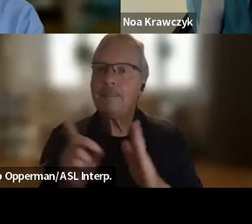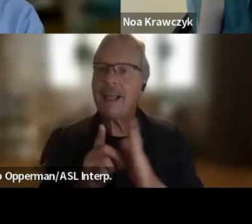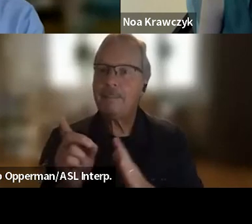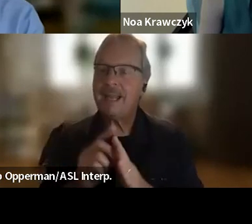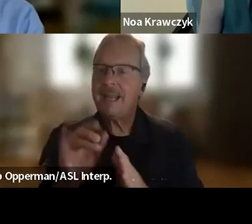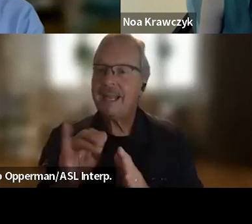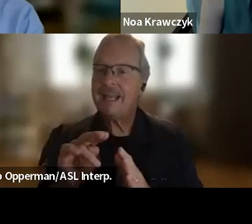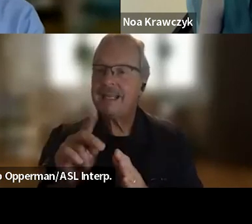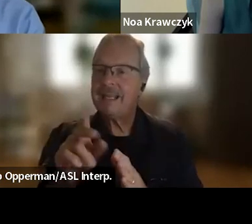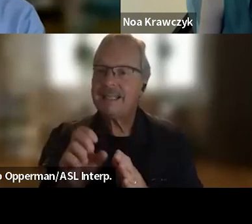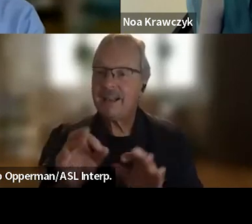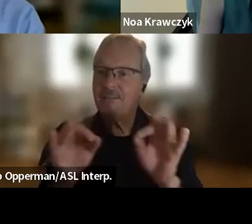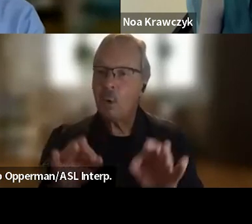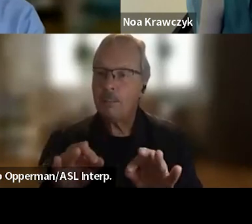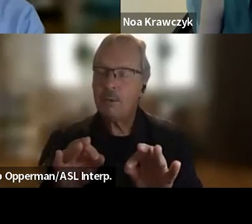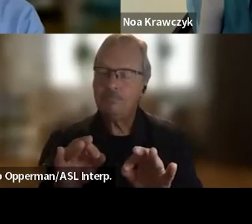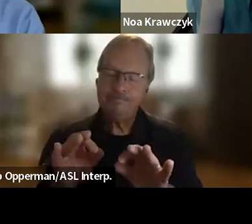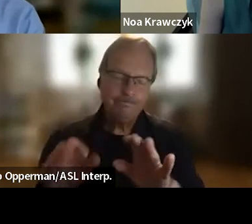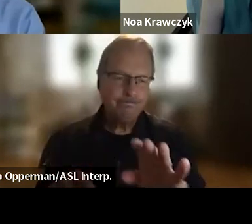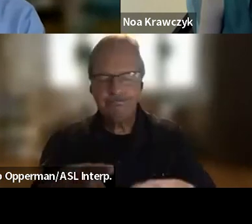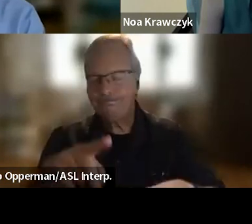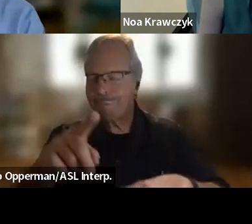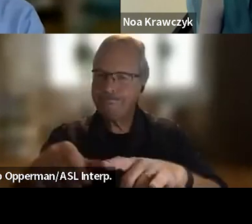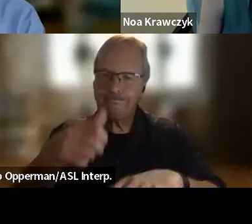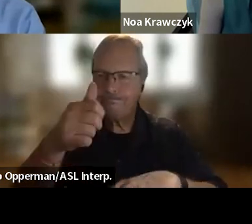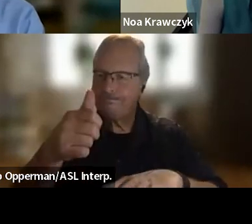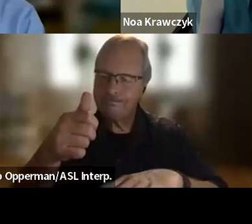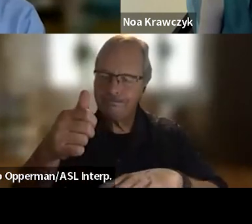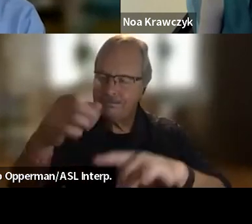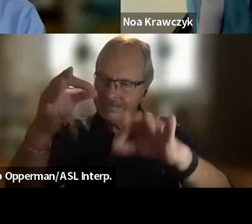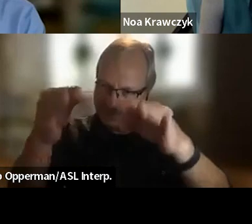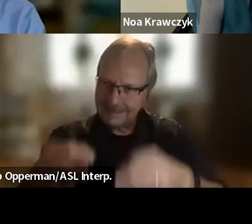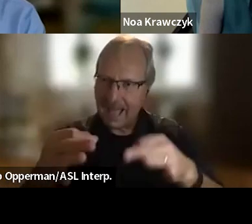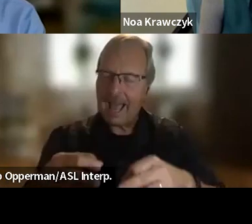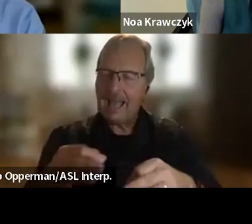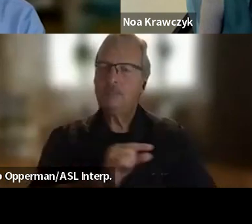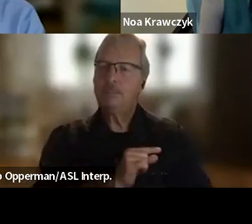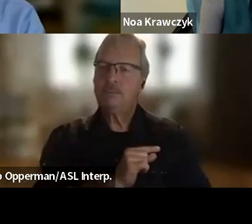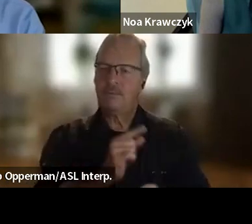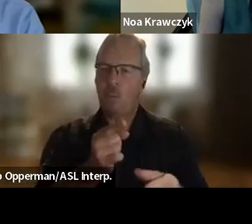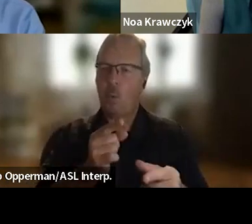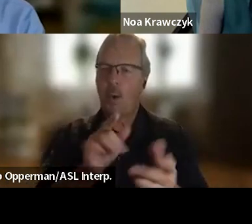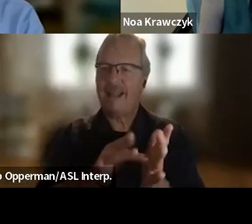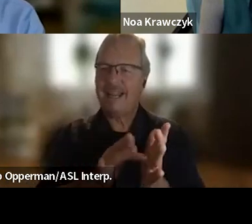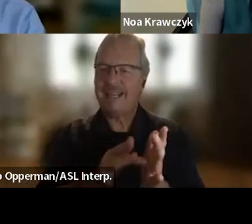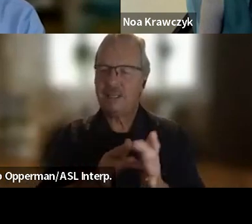to determine eligibility for medications. So we don't use an intake form per se.